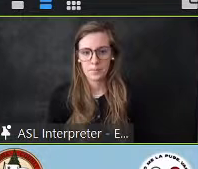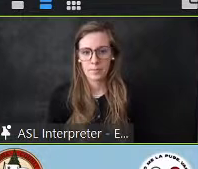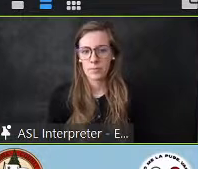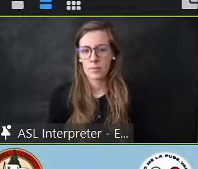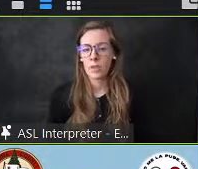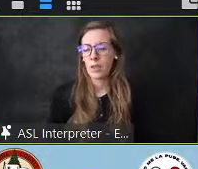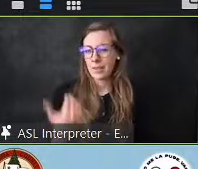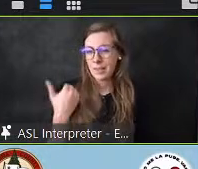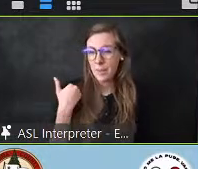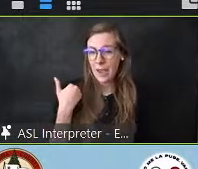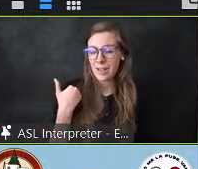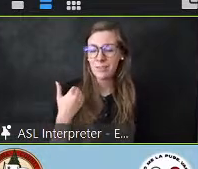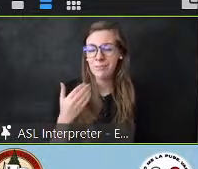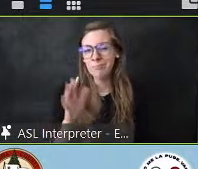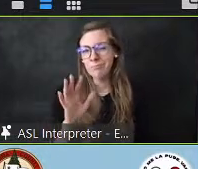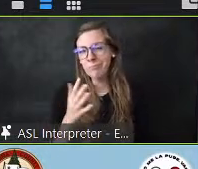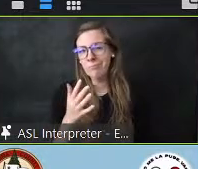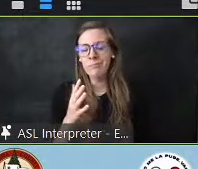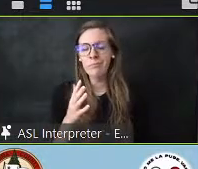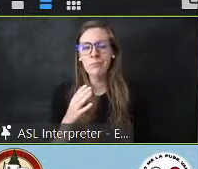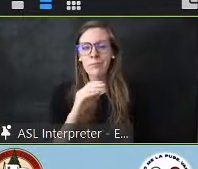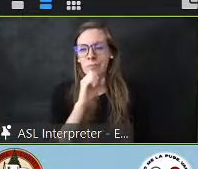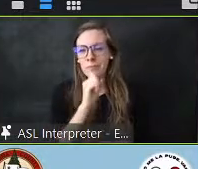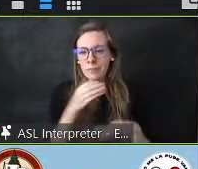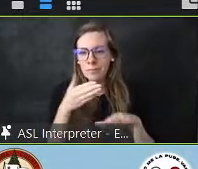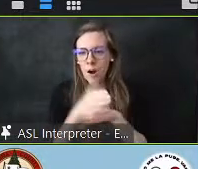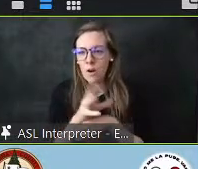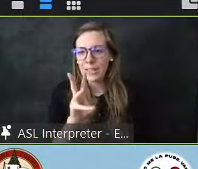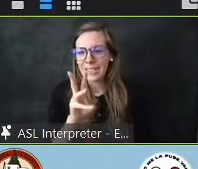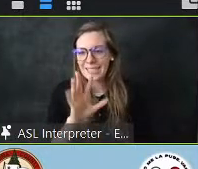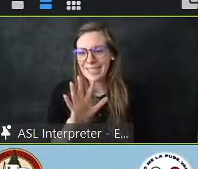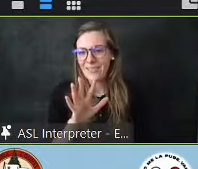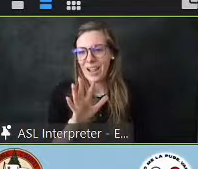Wea representing as the biggest number of people that were hospitalized.